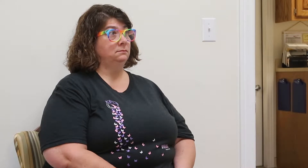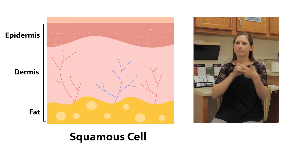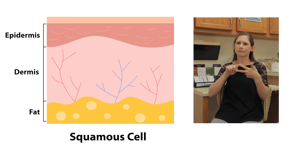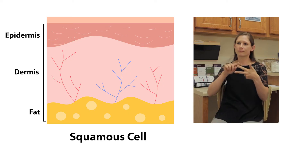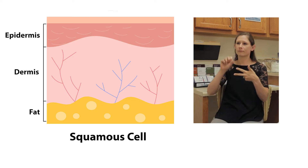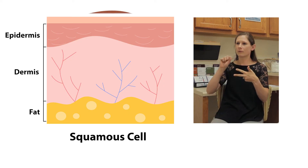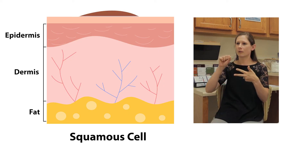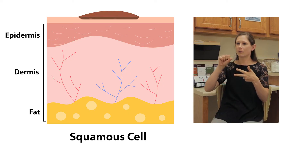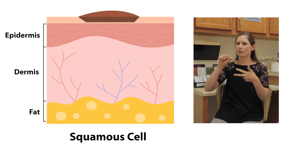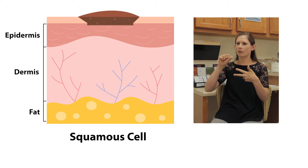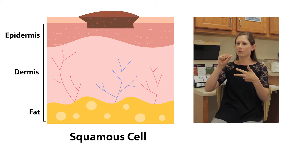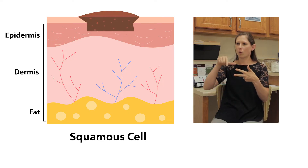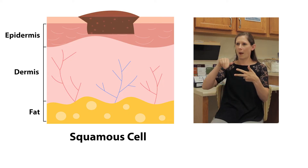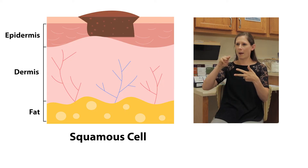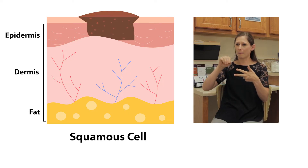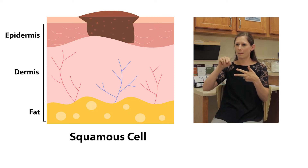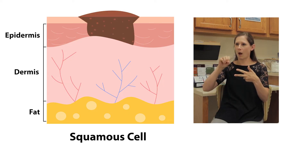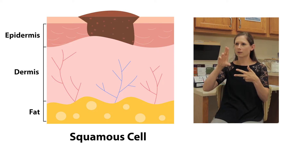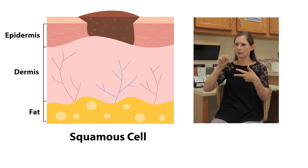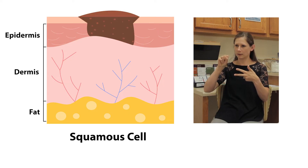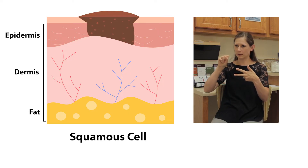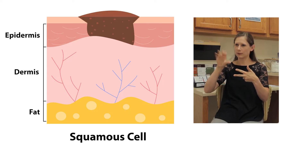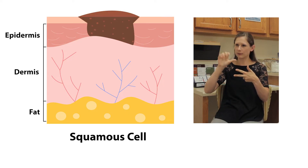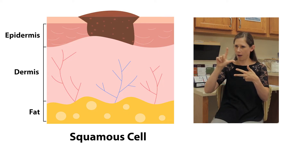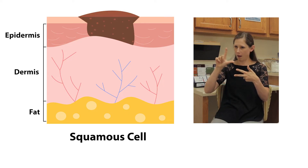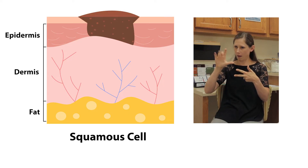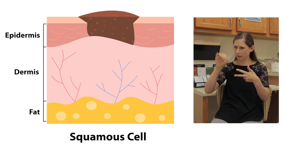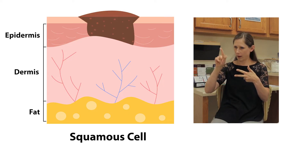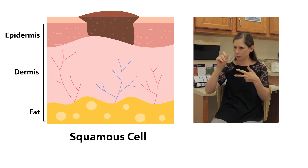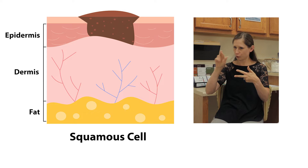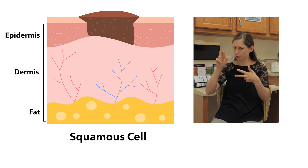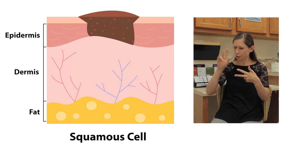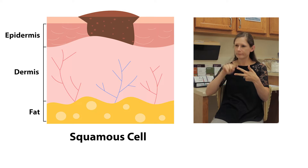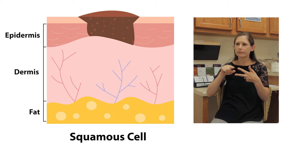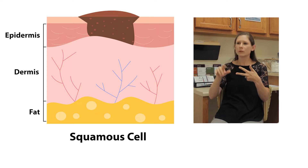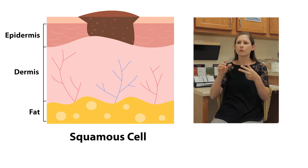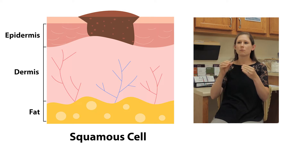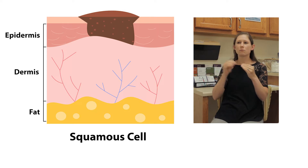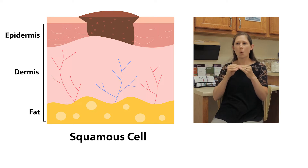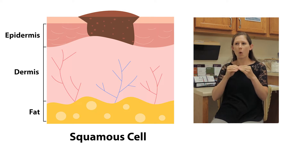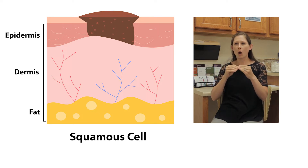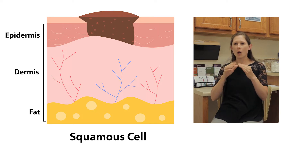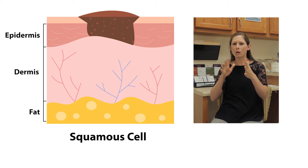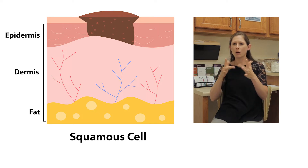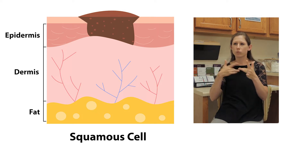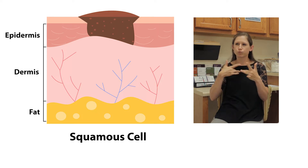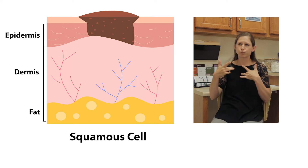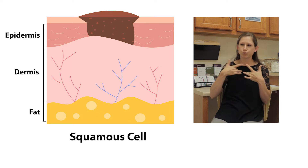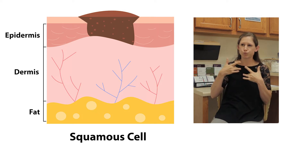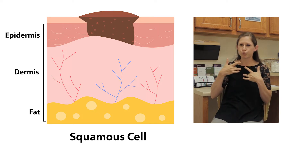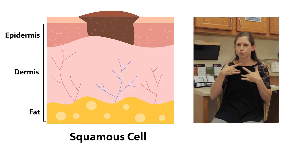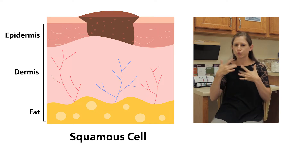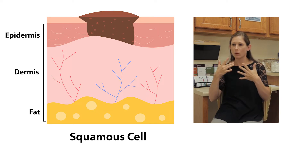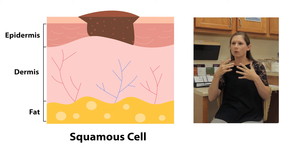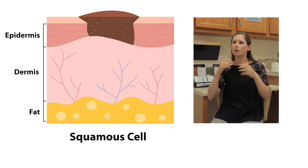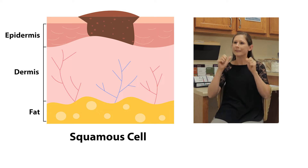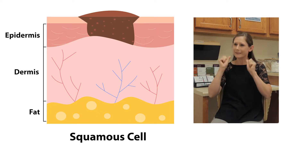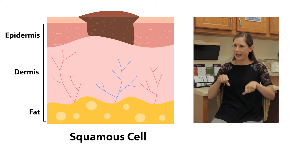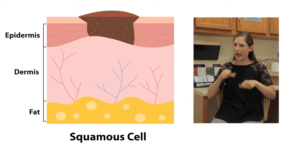Squamous Cell Cancer is a little more concerning in that it can travel through the body.